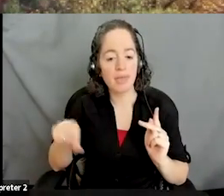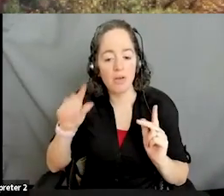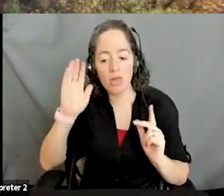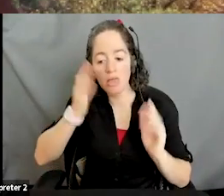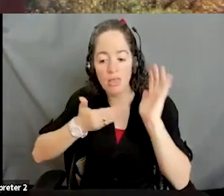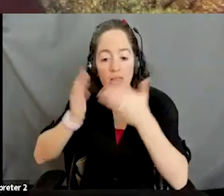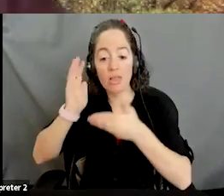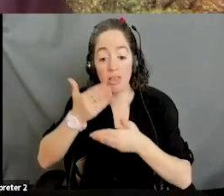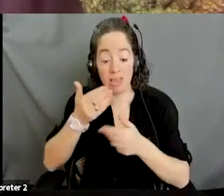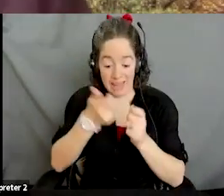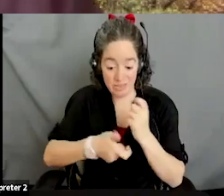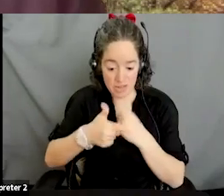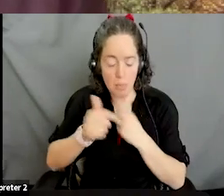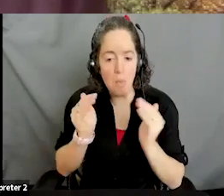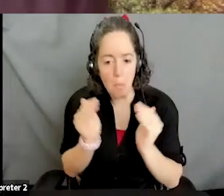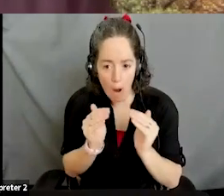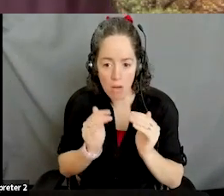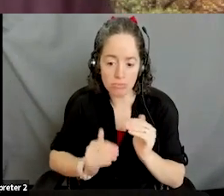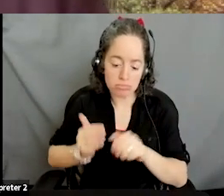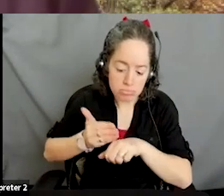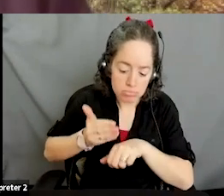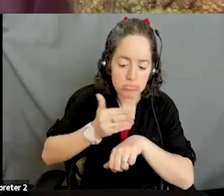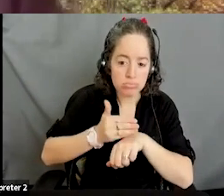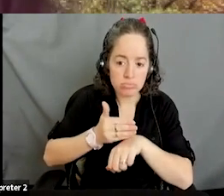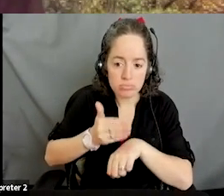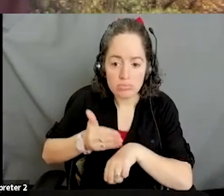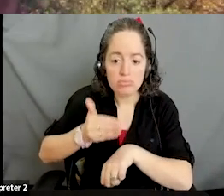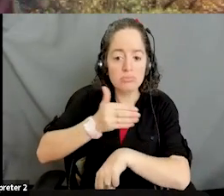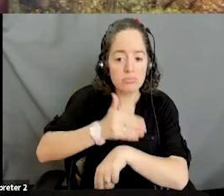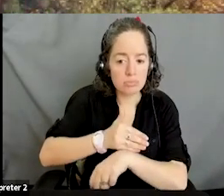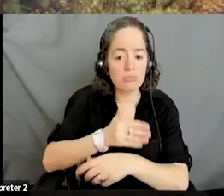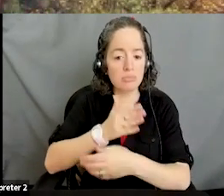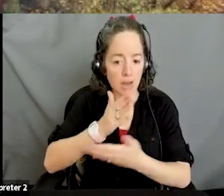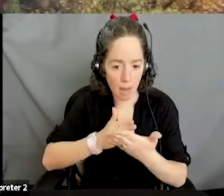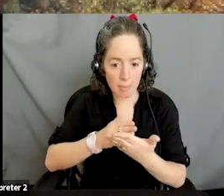and with each increment you make the experience better for somebody,